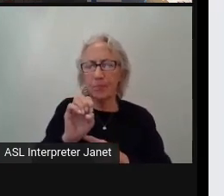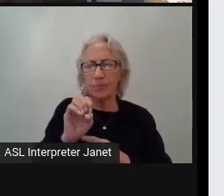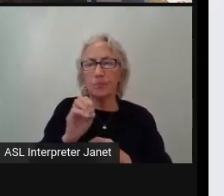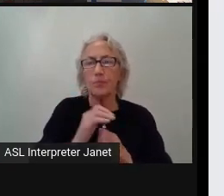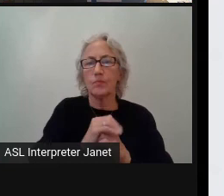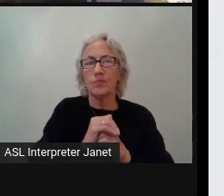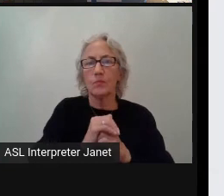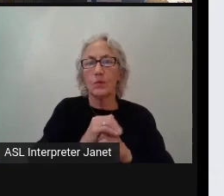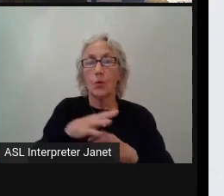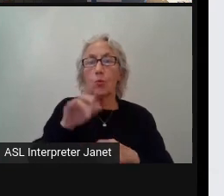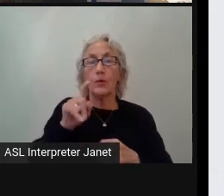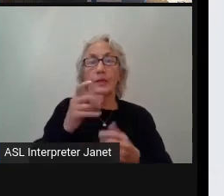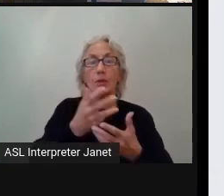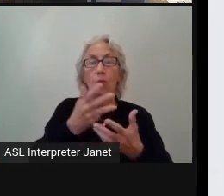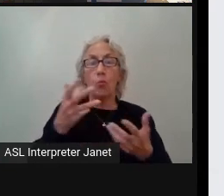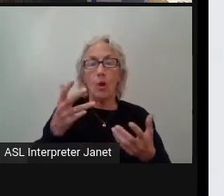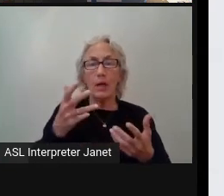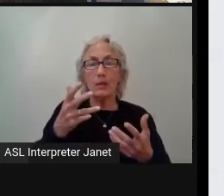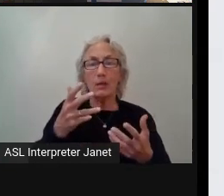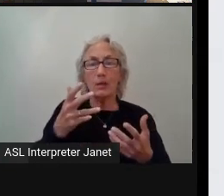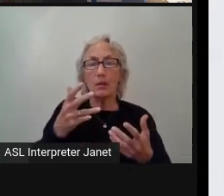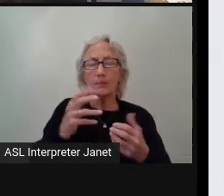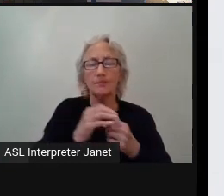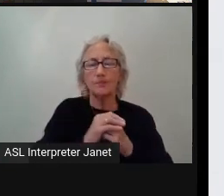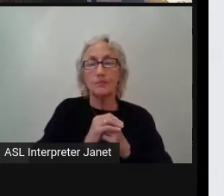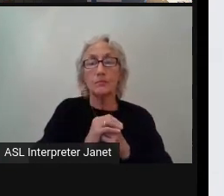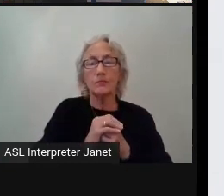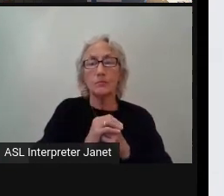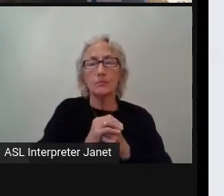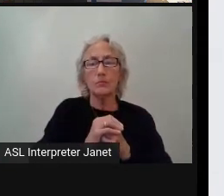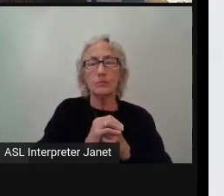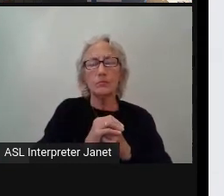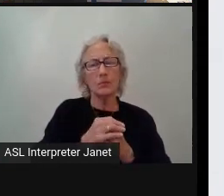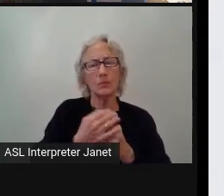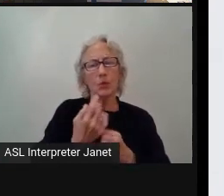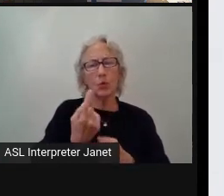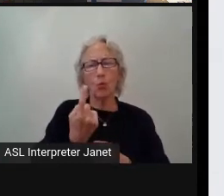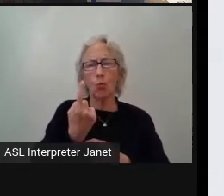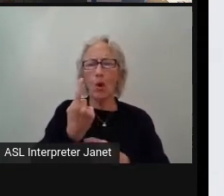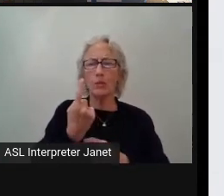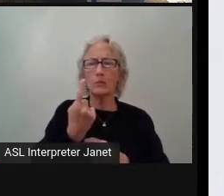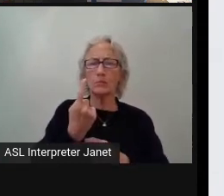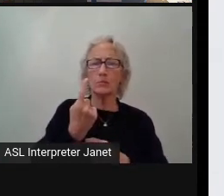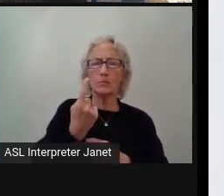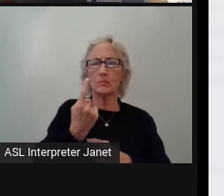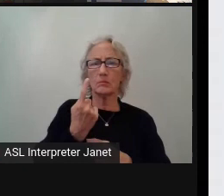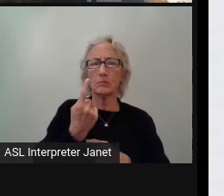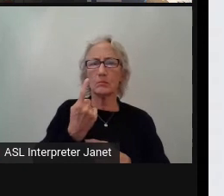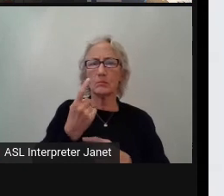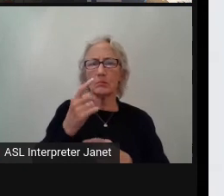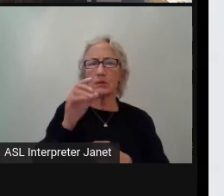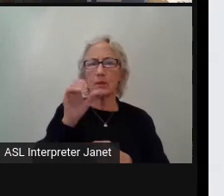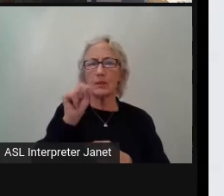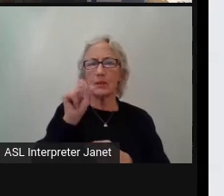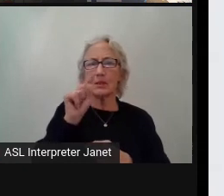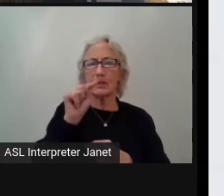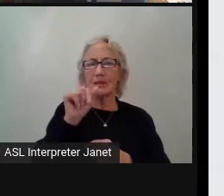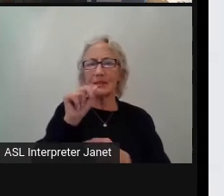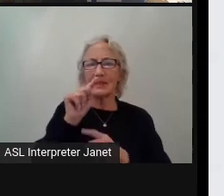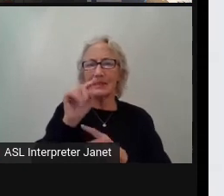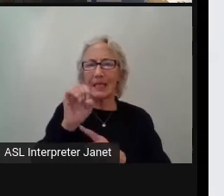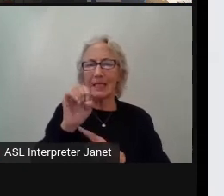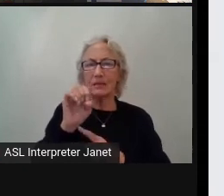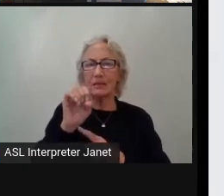We need the one administrator theme we release